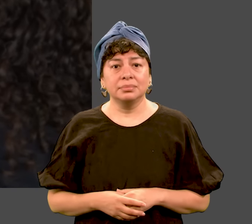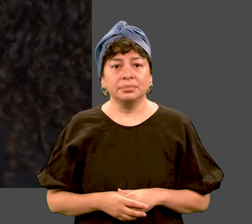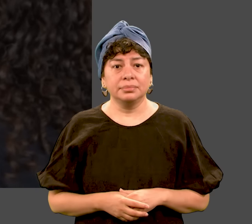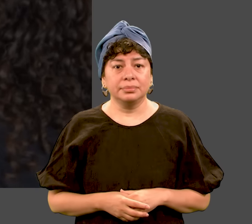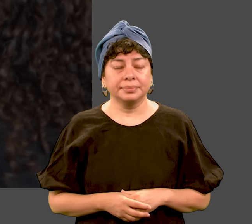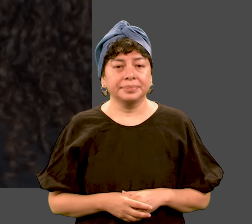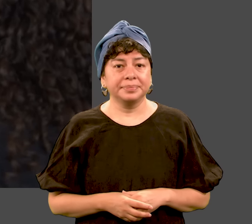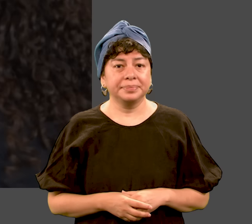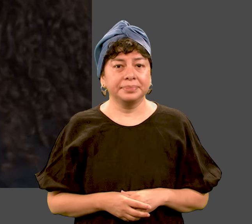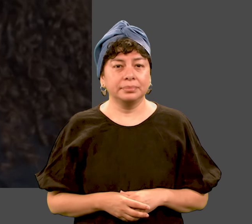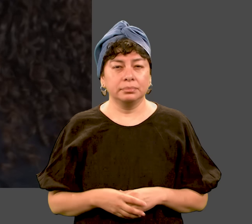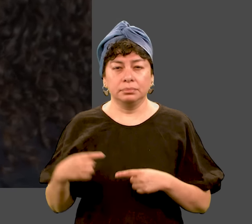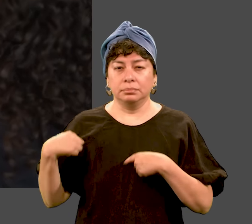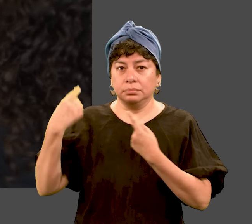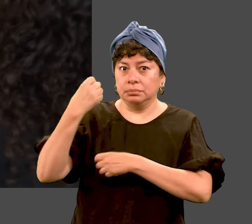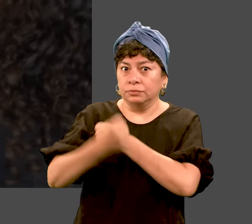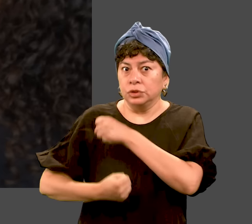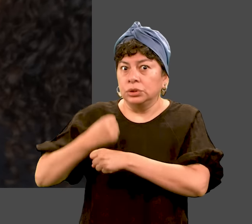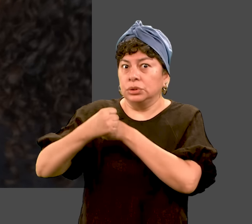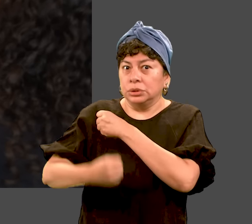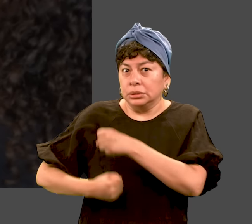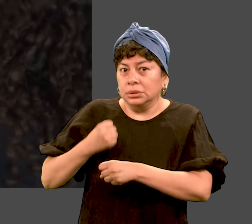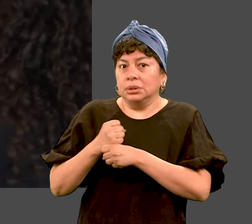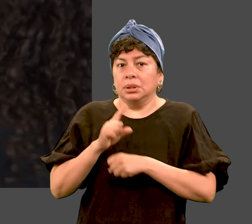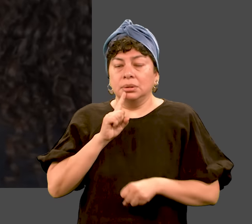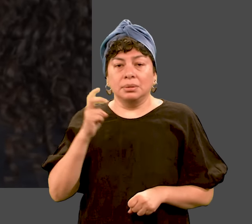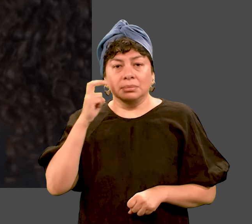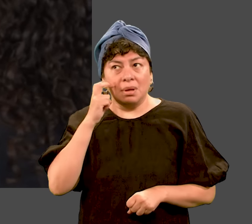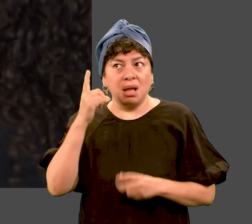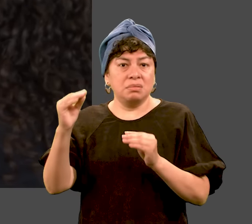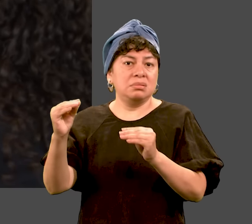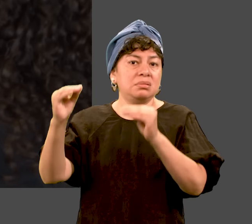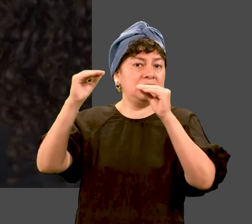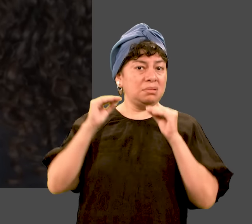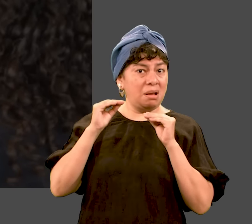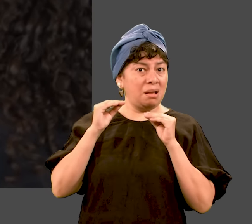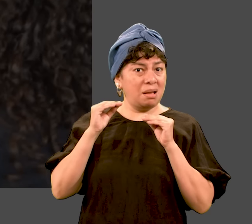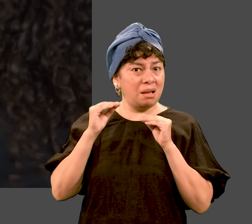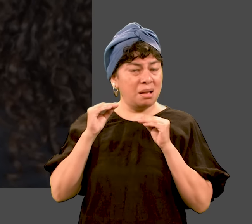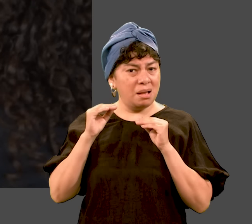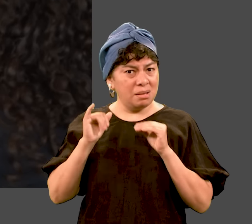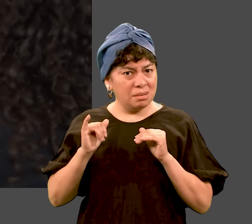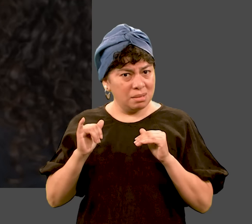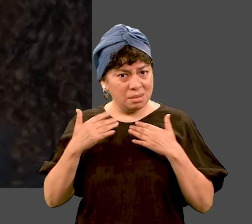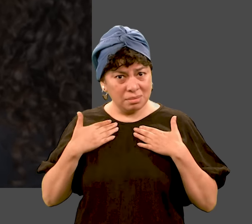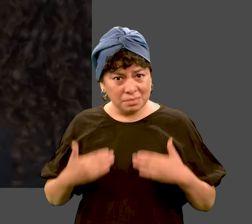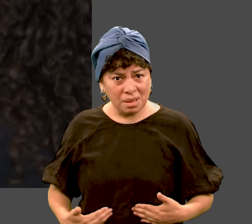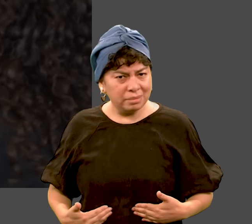For many, many years, DeafBlind people were raised with a lack of autonomy because any time they were